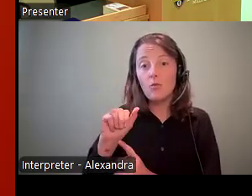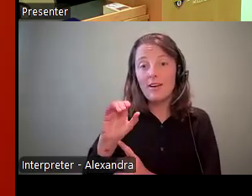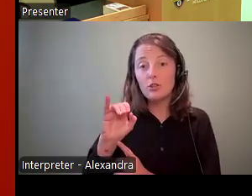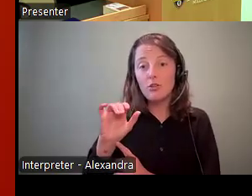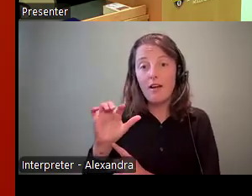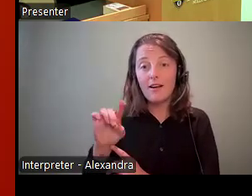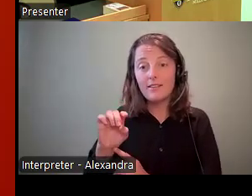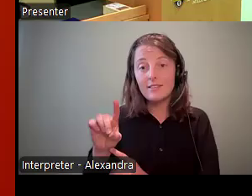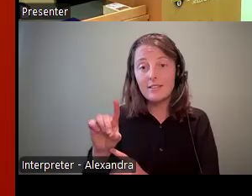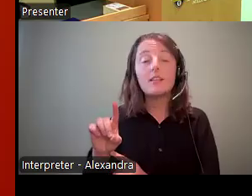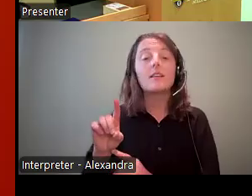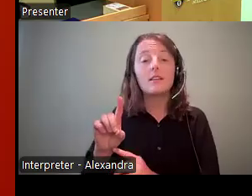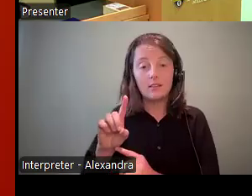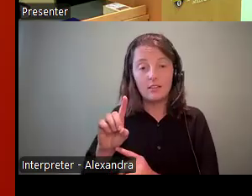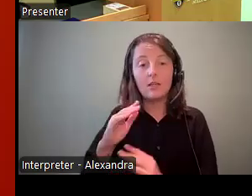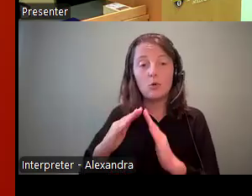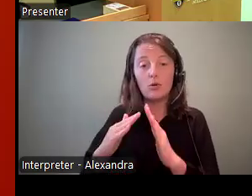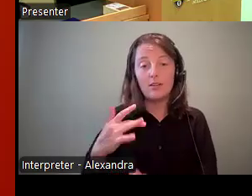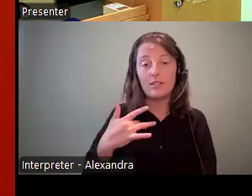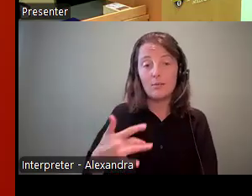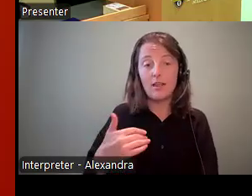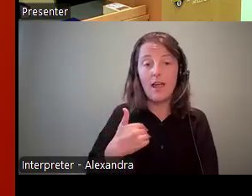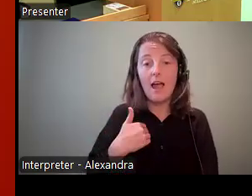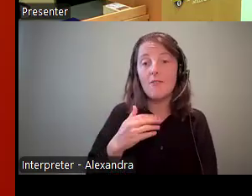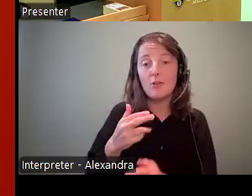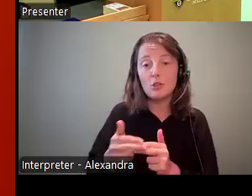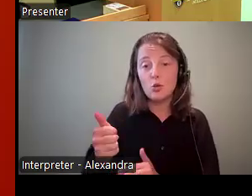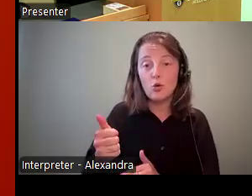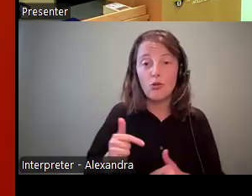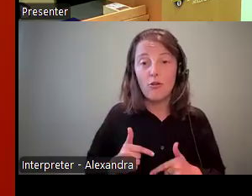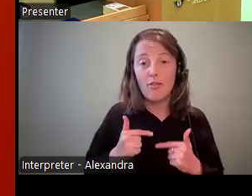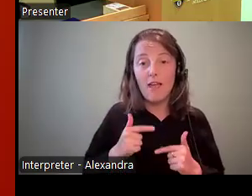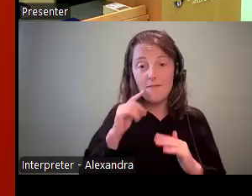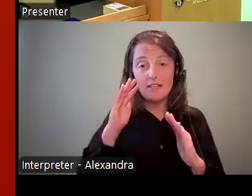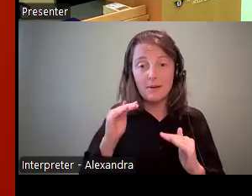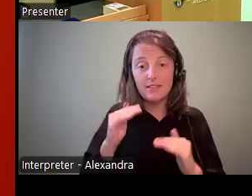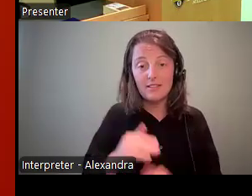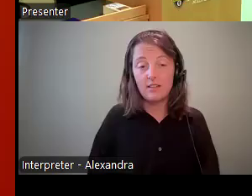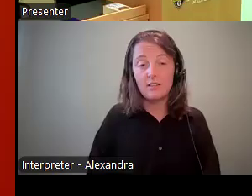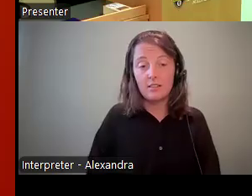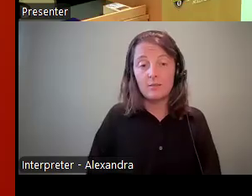earlier exposure to loss. In other words, at a younger age, you are likely to have lost more